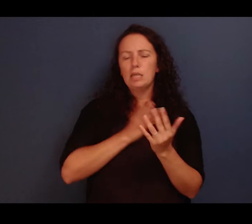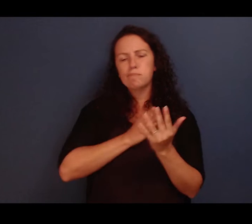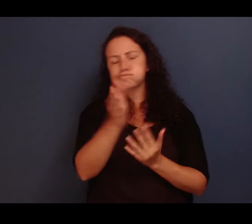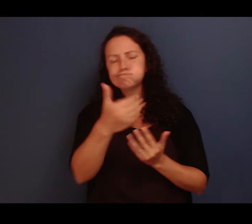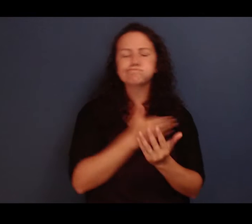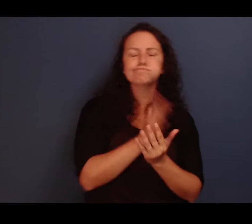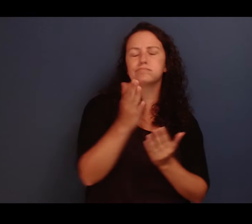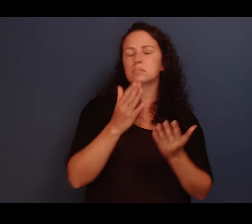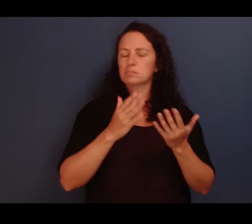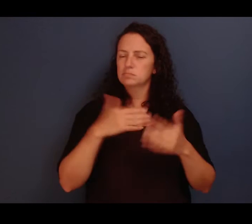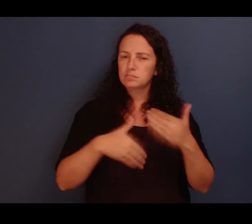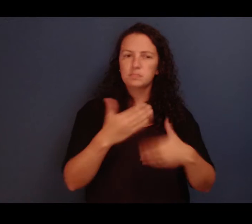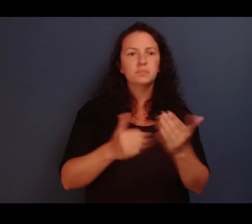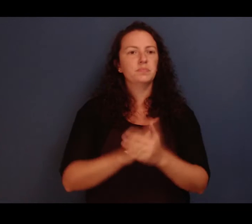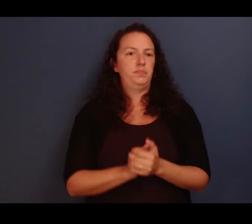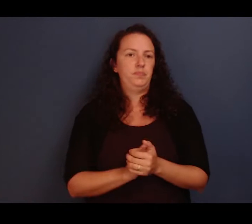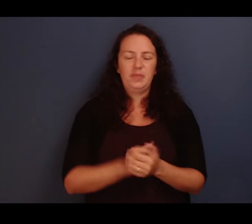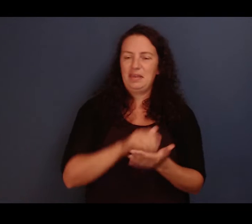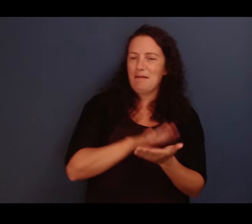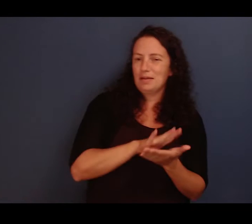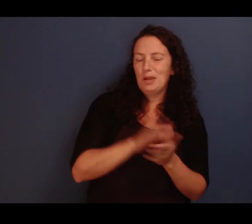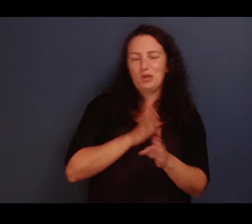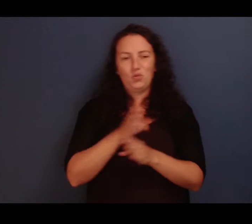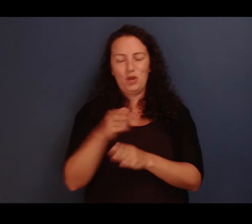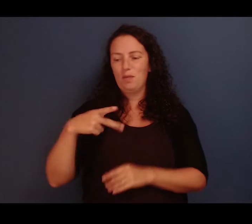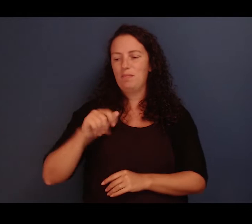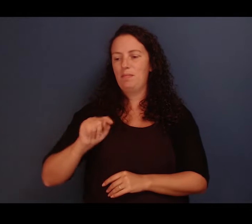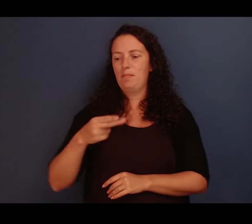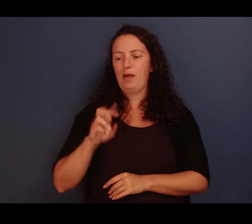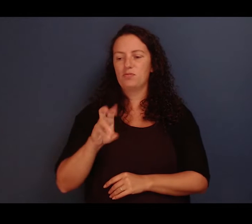Academic and Career Pathways, a more robust advising system, and better orientation and